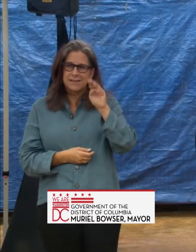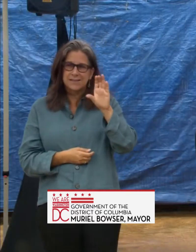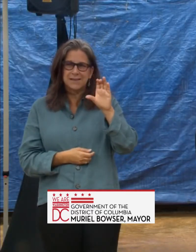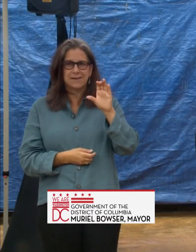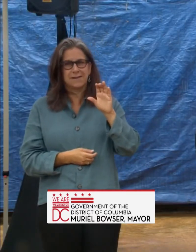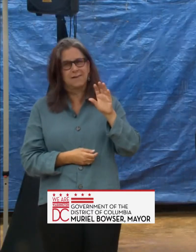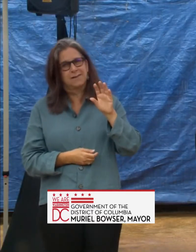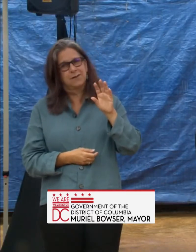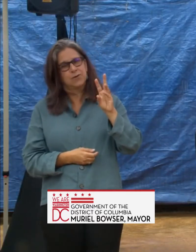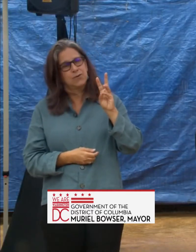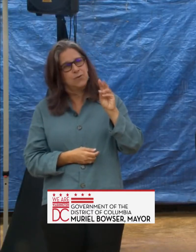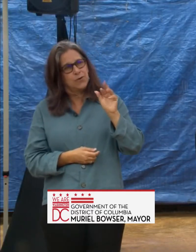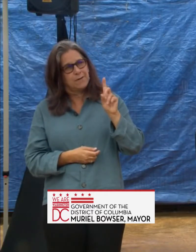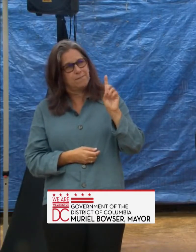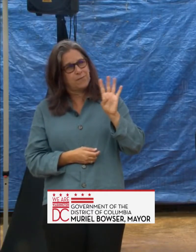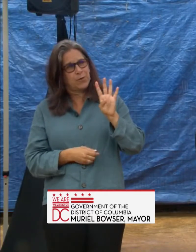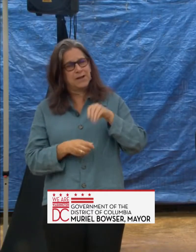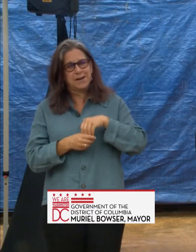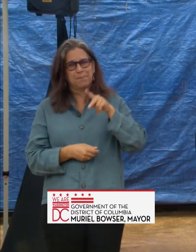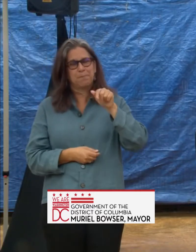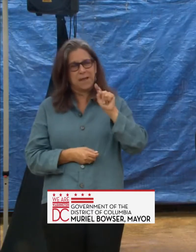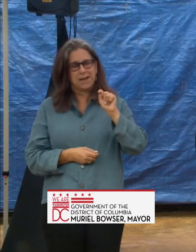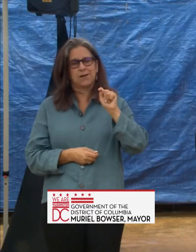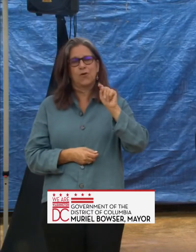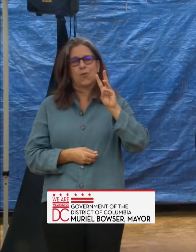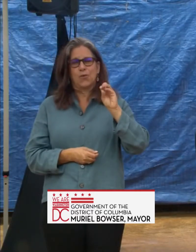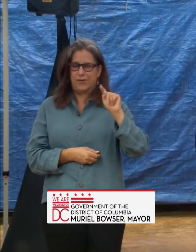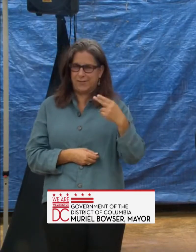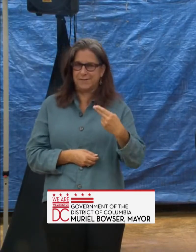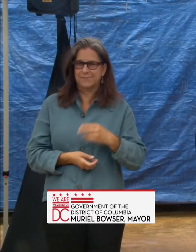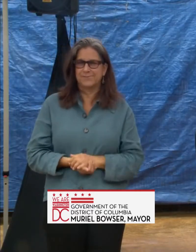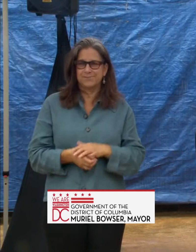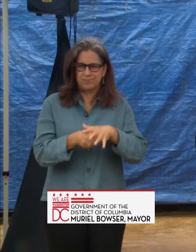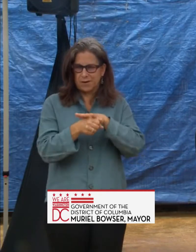TODAY MARKS THE CULMINATION OF AN IDEA THAT OUR MAYOR BOWSER